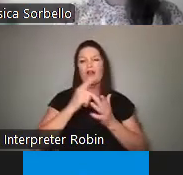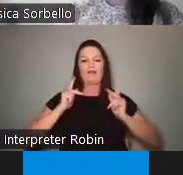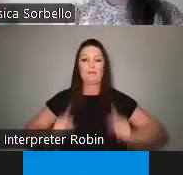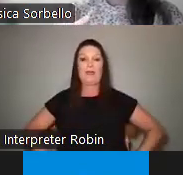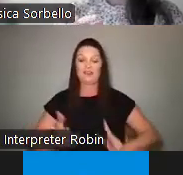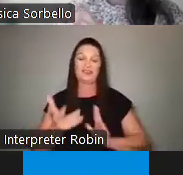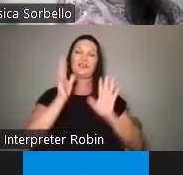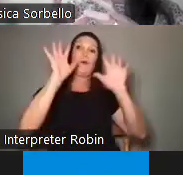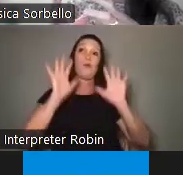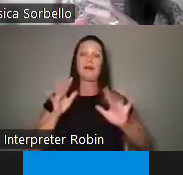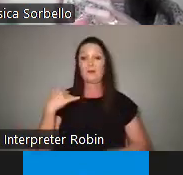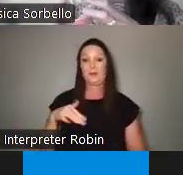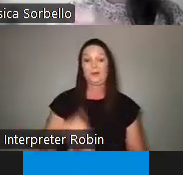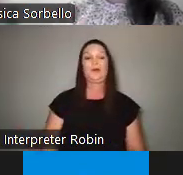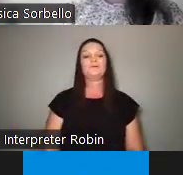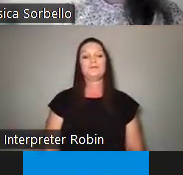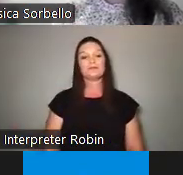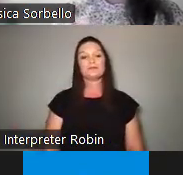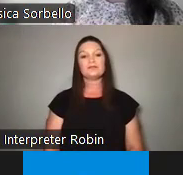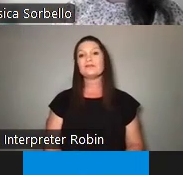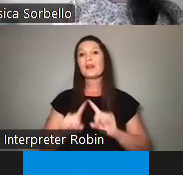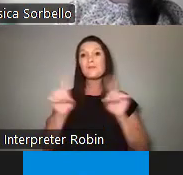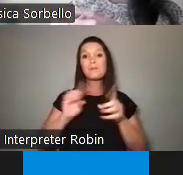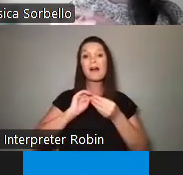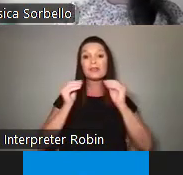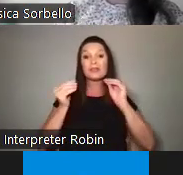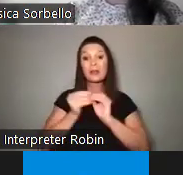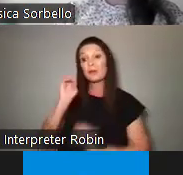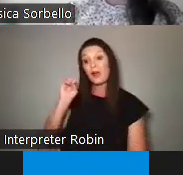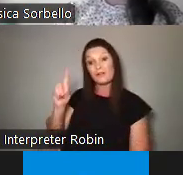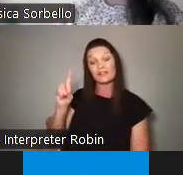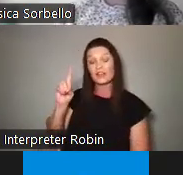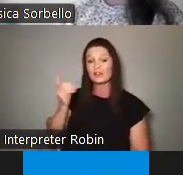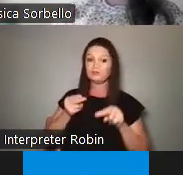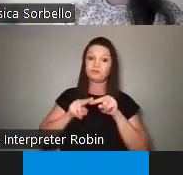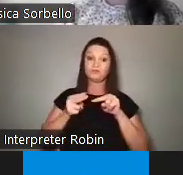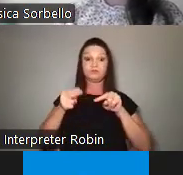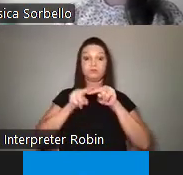something is missing. We have really started to look at this